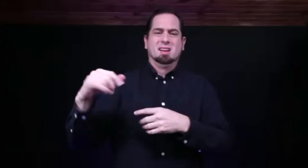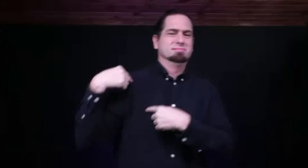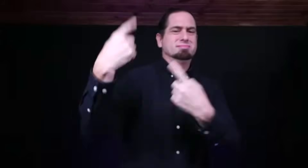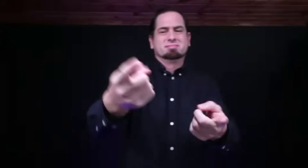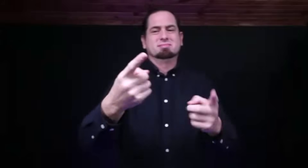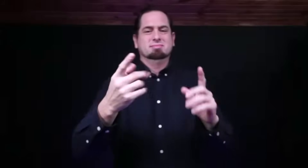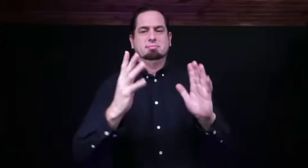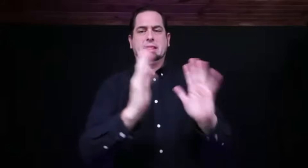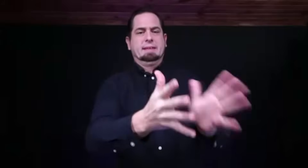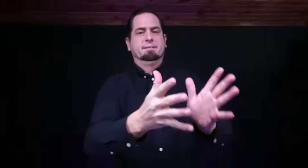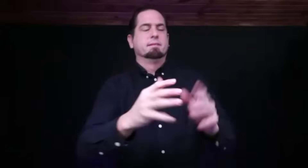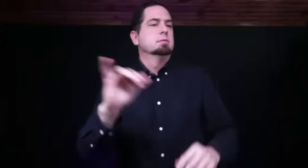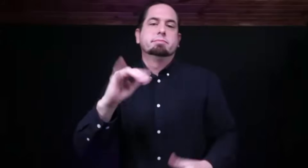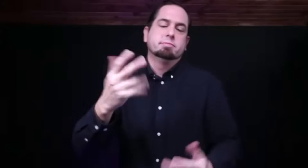that had been left alone for a long time,